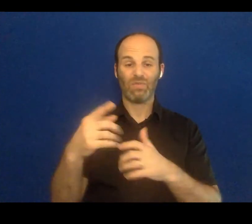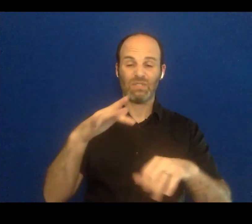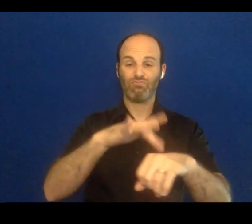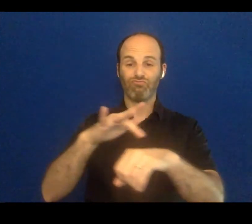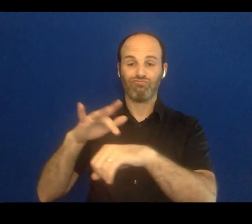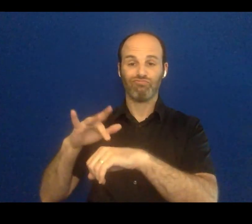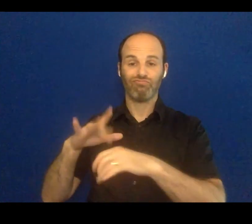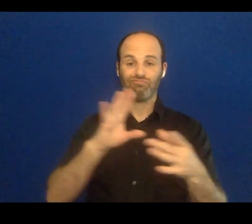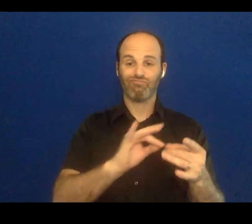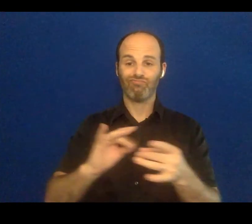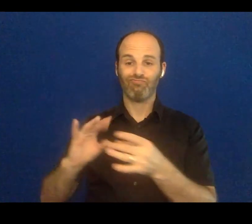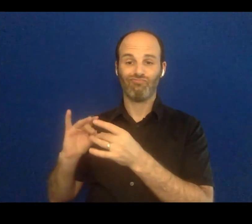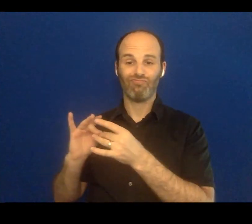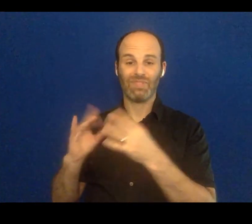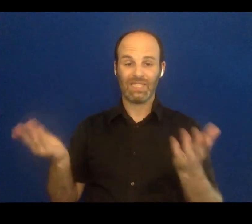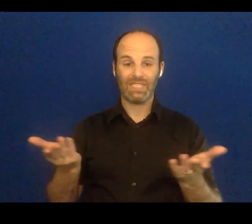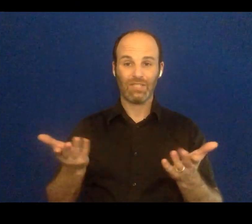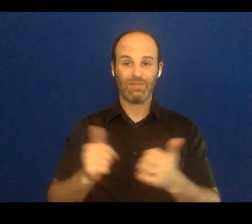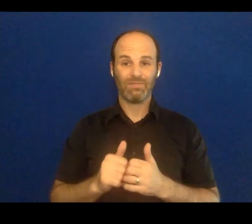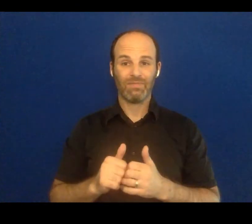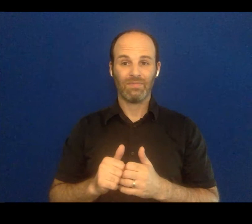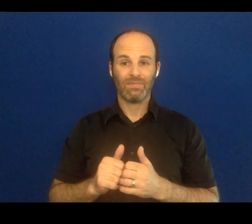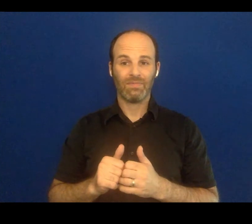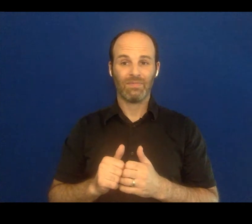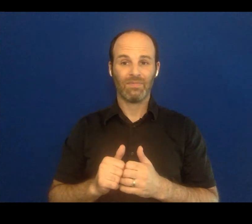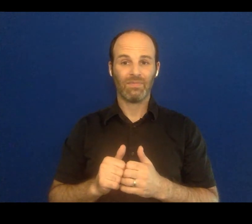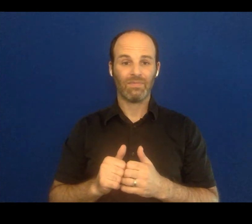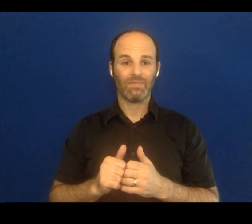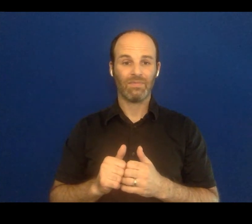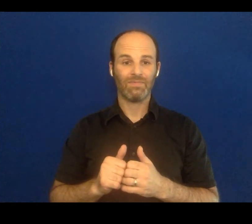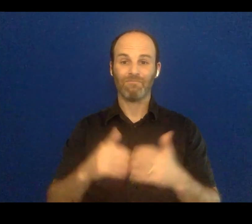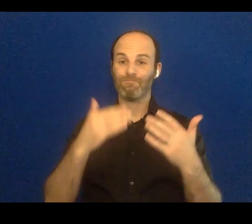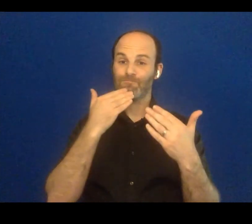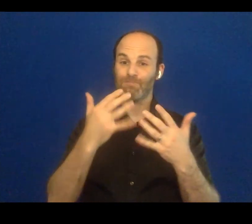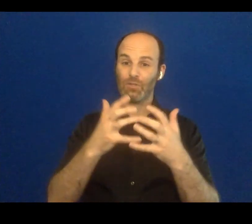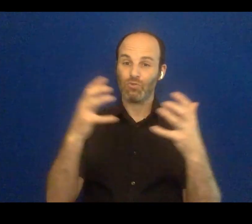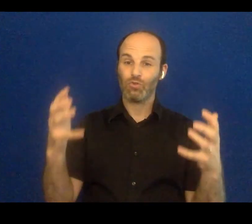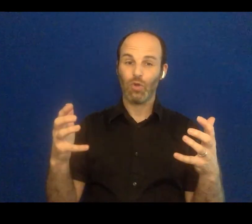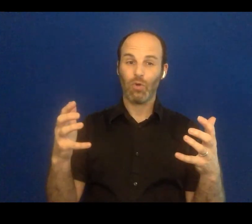TOUCHED ON HERE. THANK YOU SO MUCH.